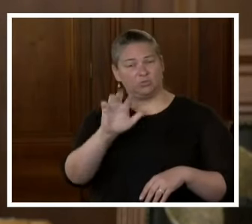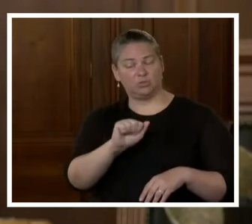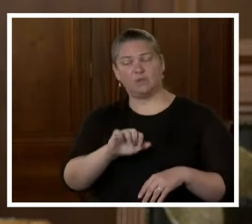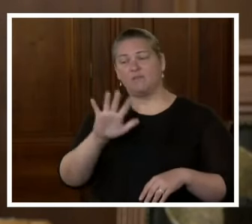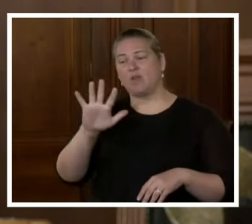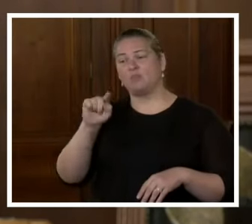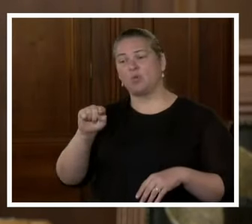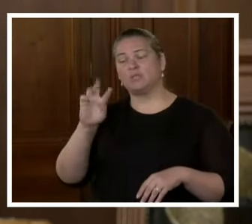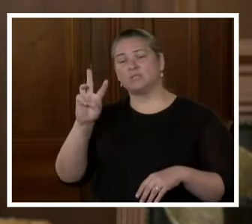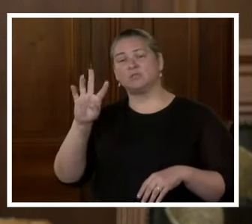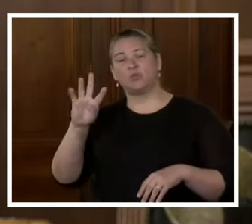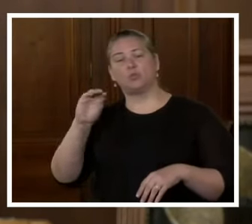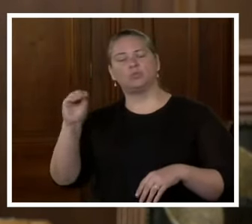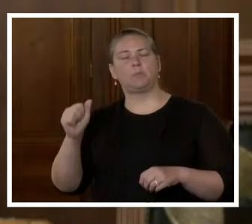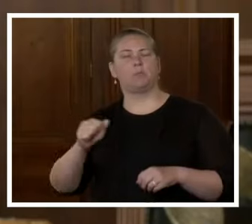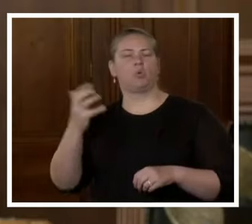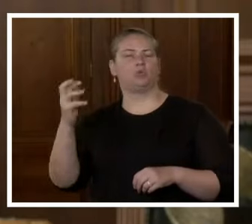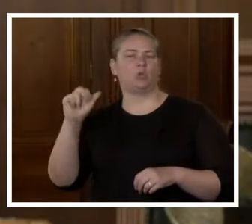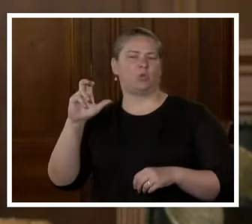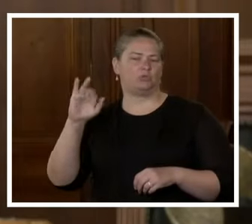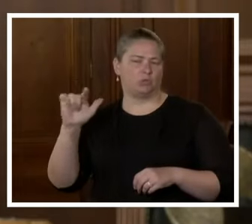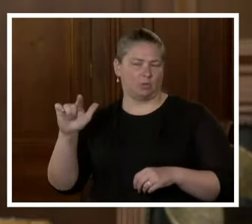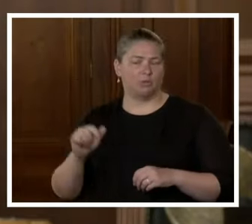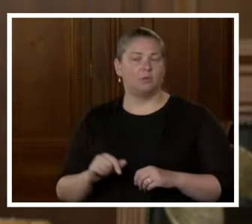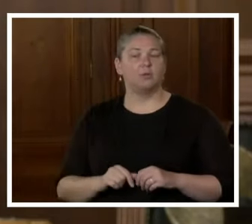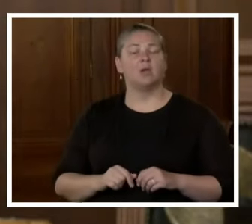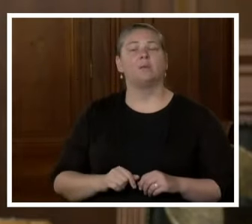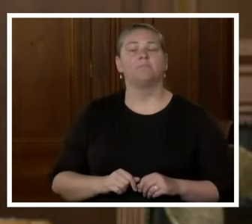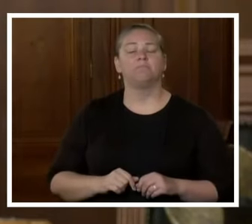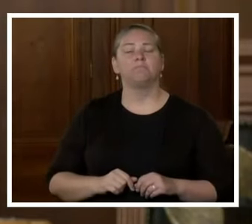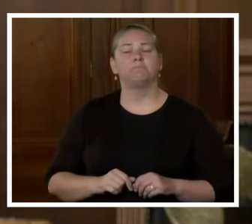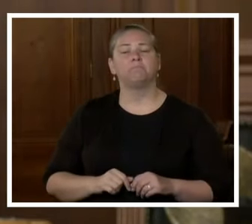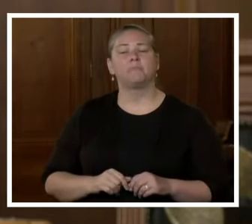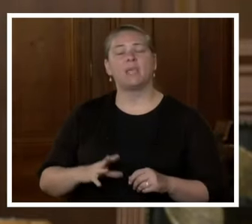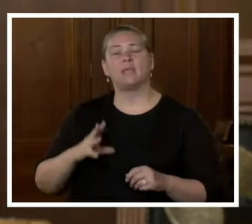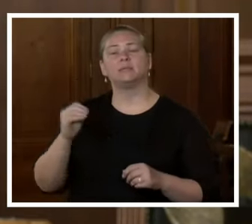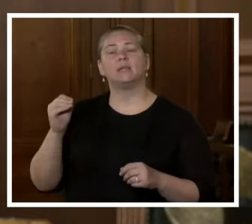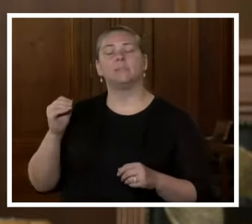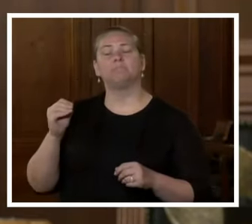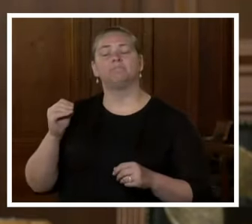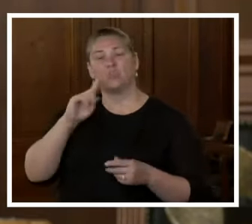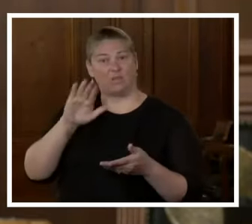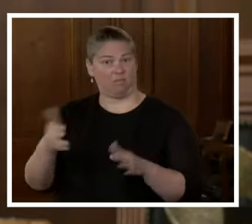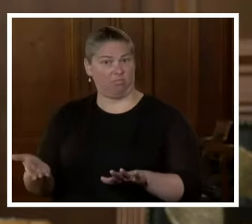SHOULD TAKE. BUT WE ARE GOING TO GET SOME PROGRESS.